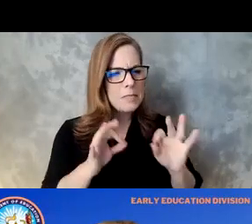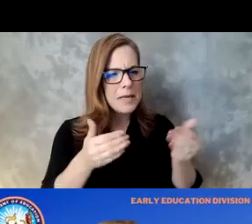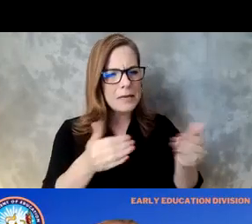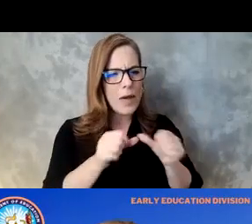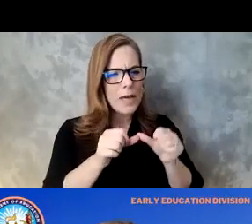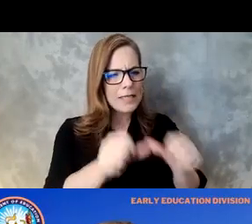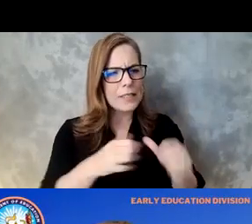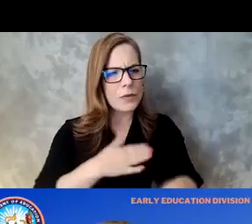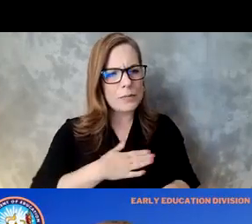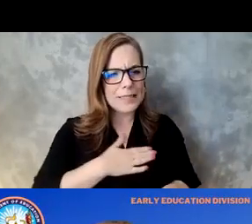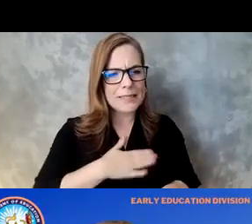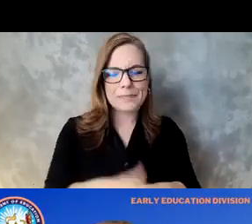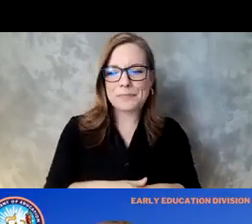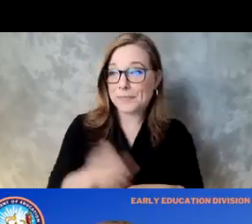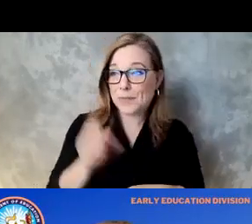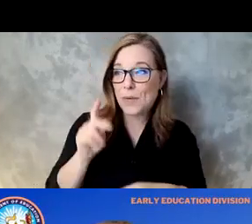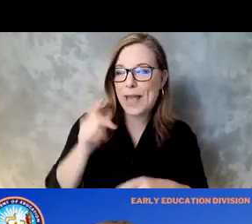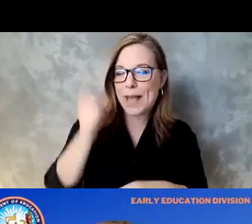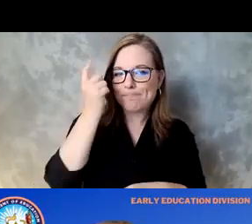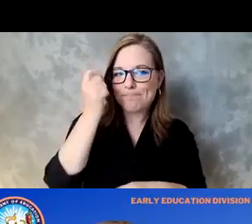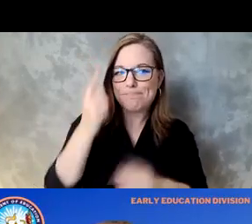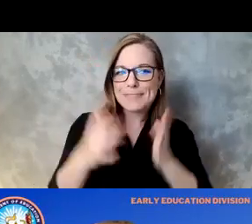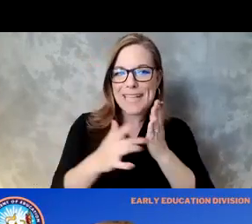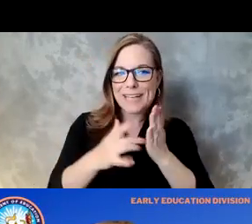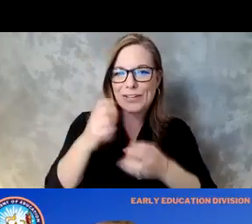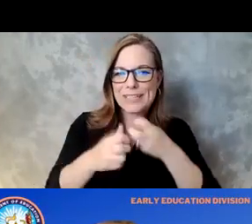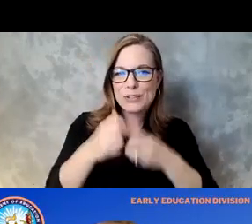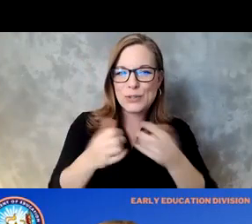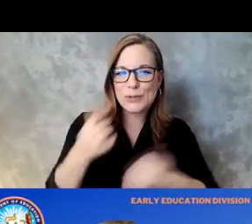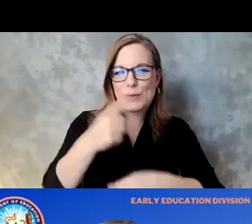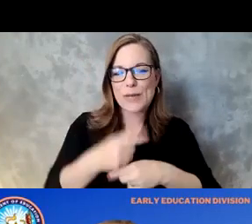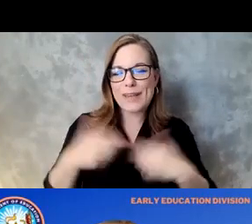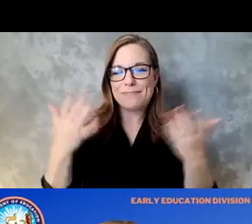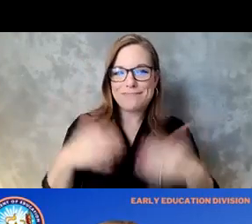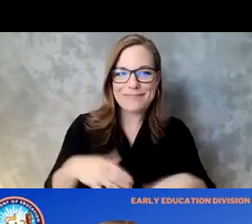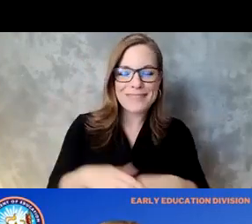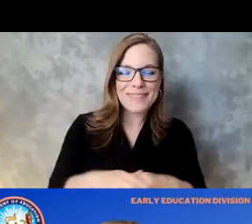Virginia Early: Having some technical issues today the joys of webinars but also such a